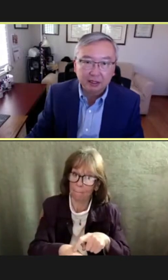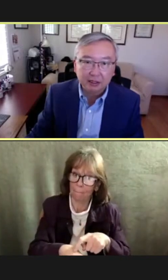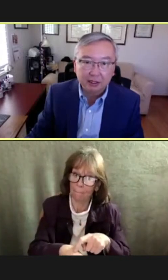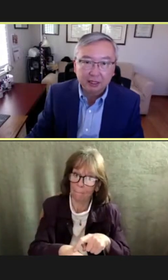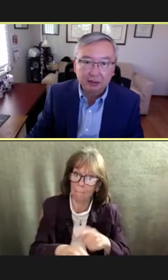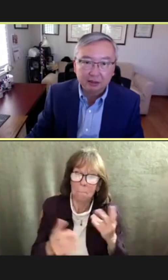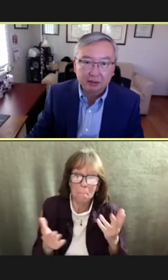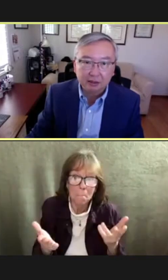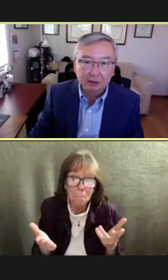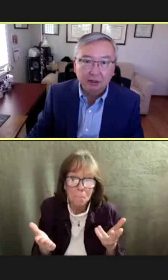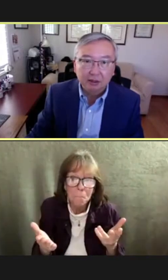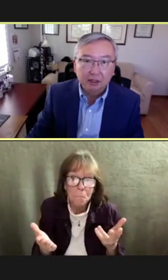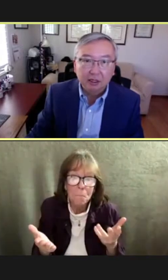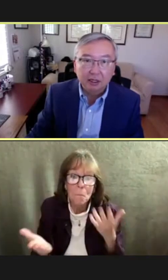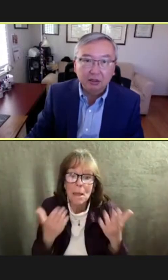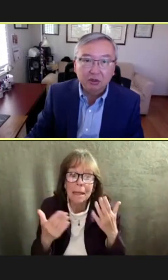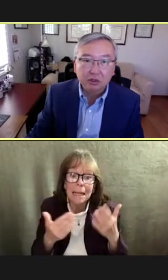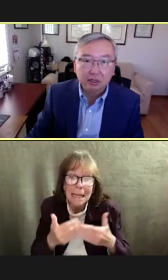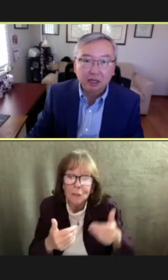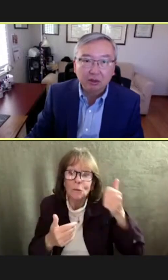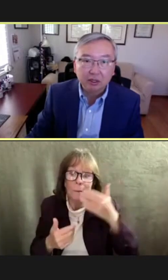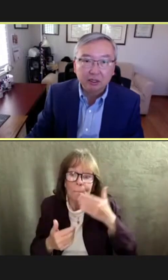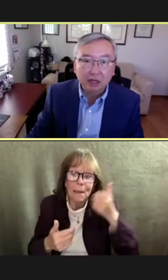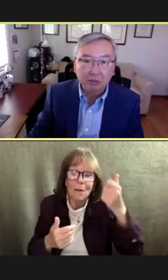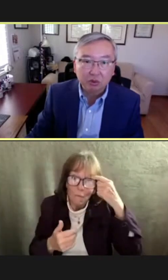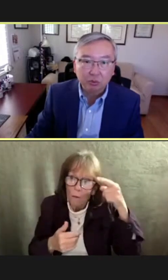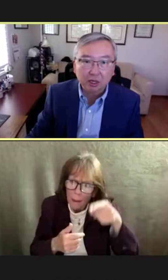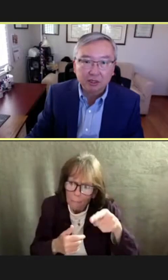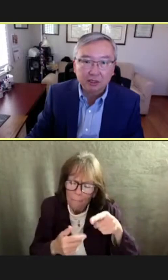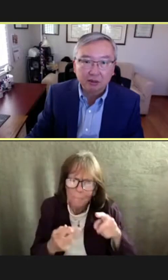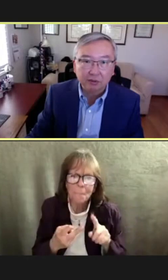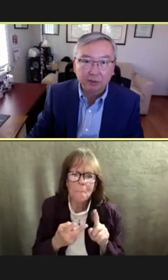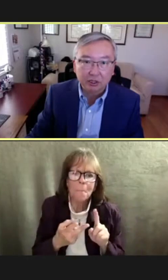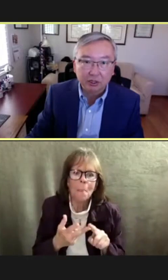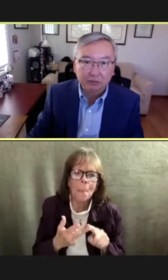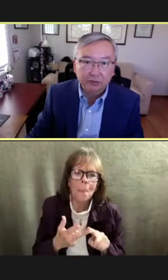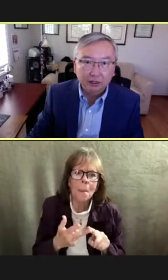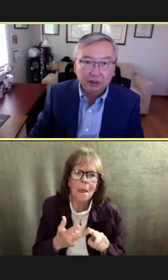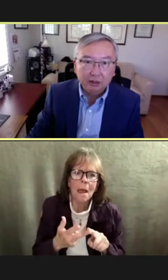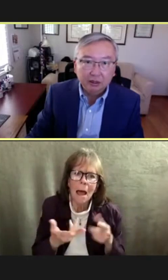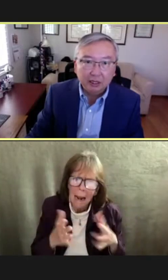and also allowing time to process information.